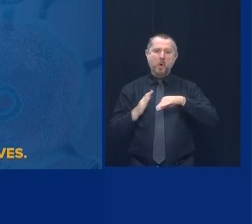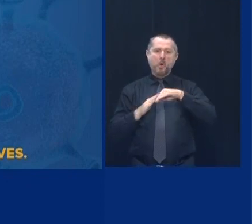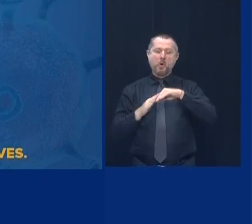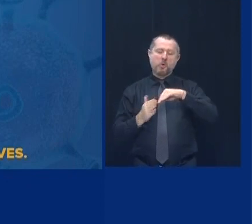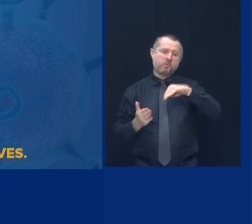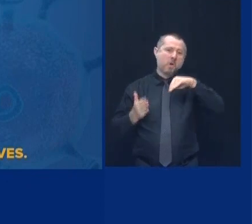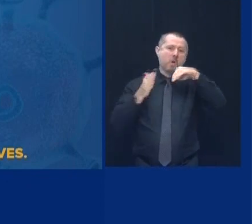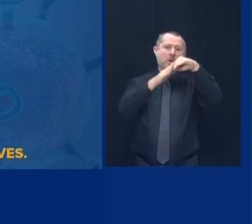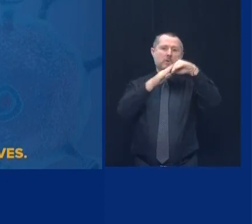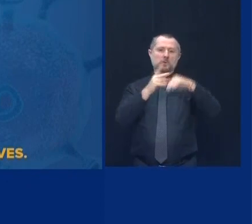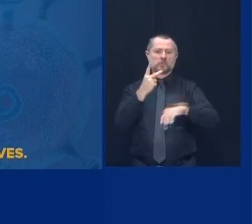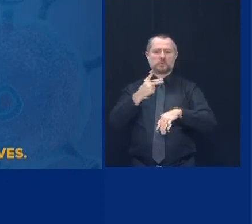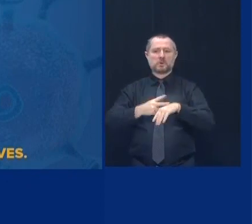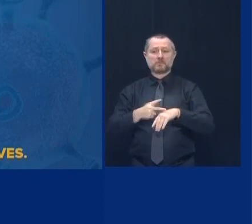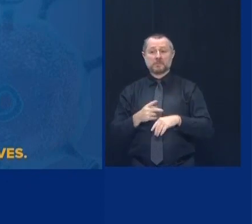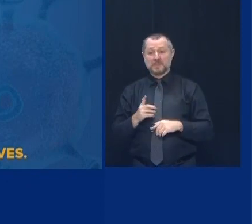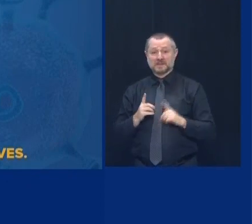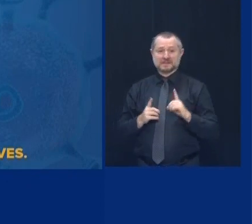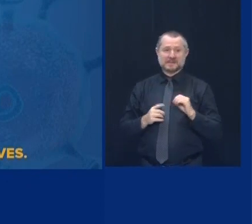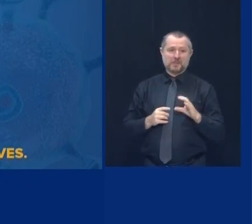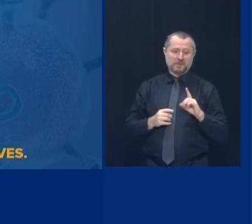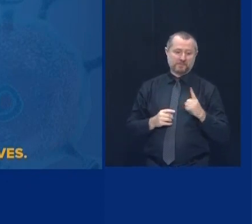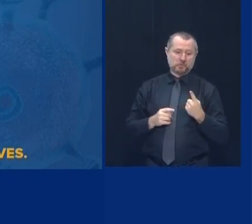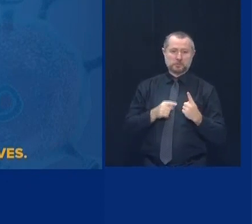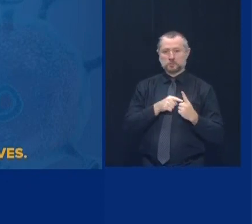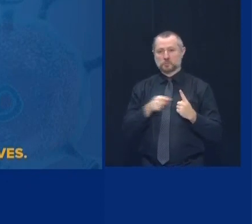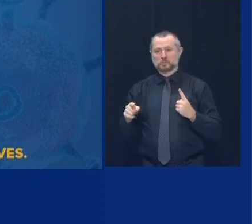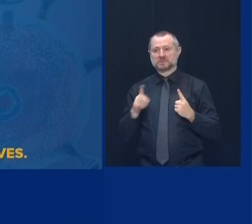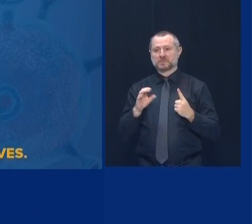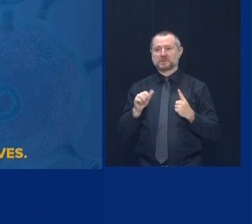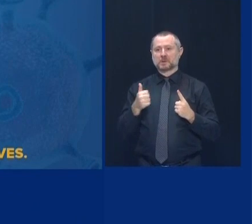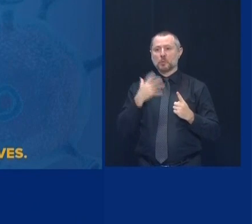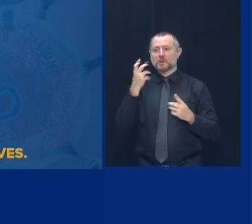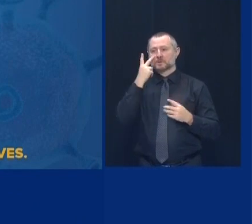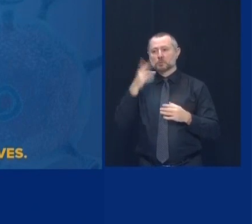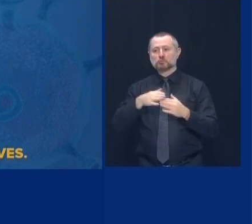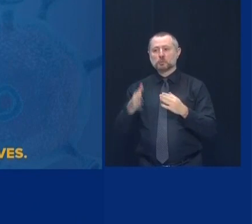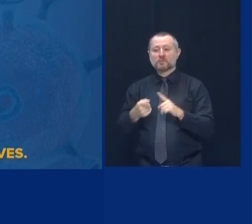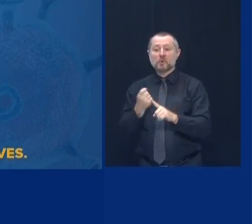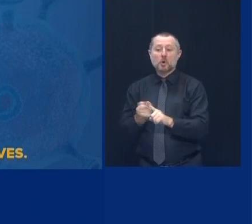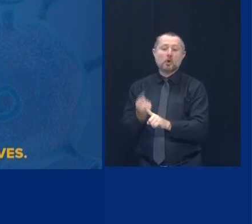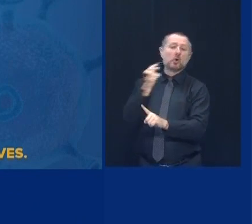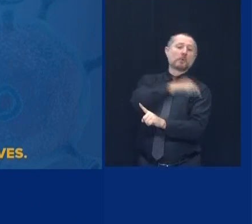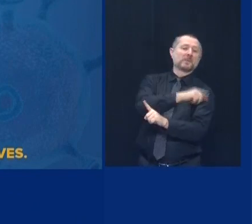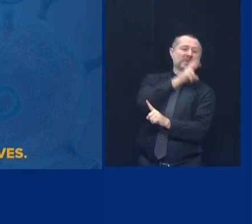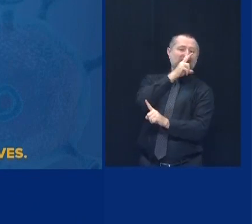HOW WHY WILL THE INFECTION RATE Ñi GO? I DON'T KNOW. IT IS GOING TO BE TWO-POINTS INCREASE.